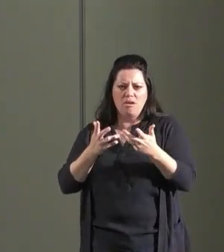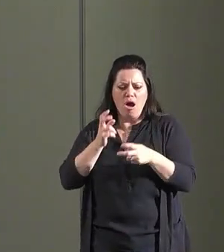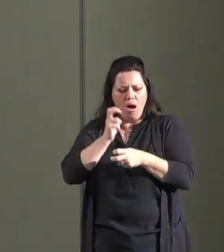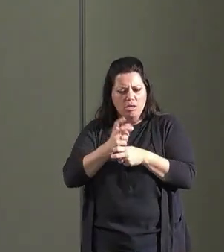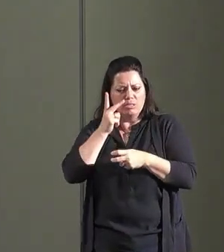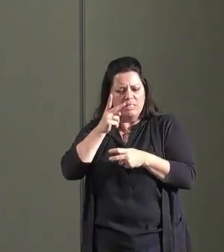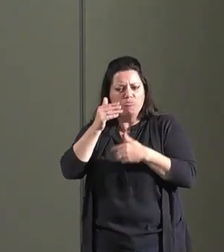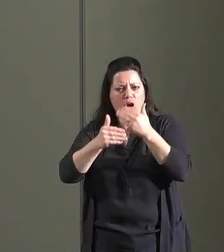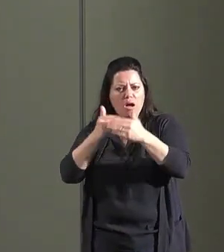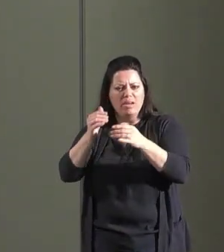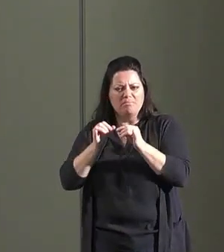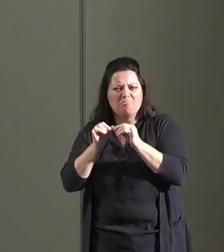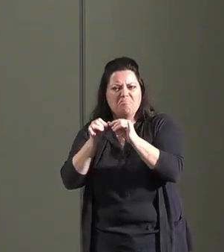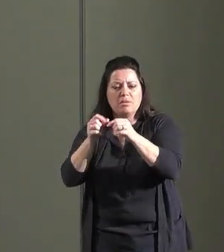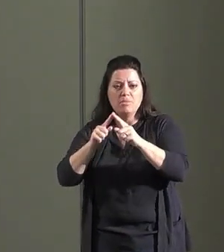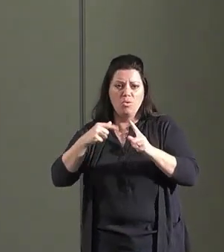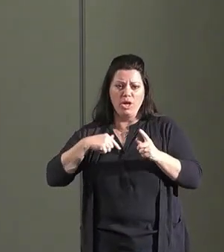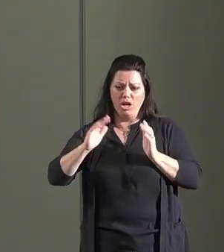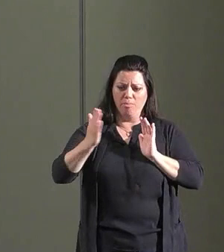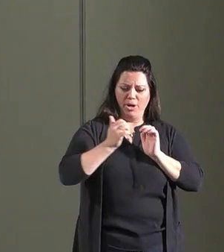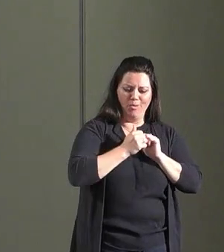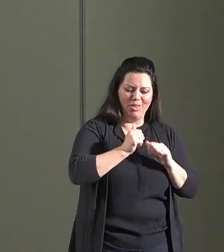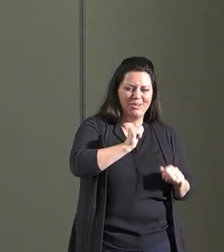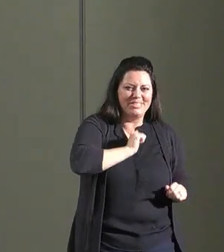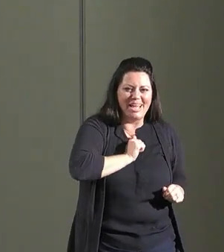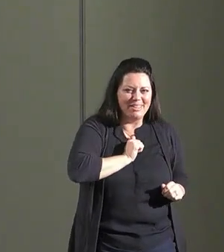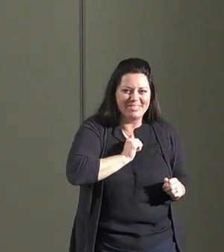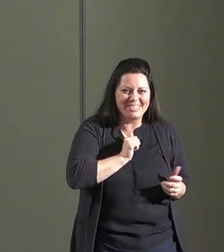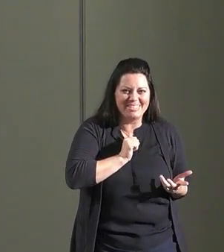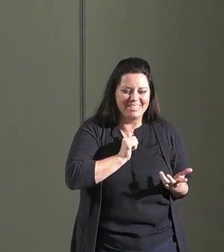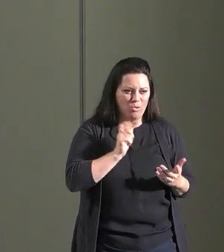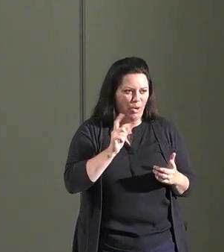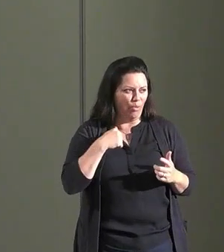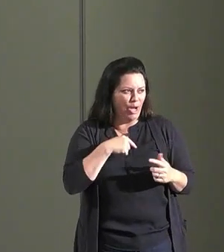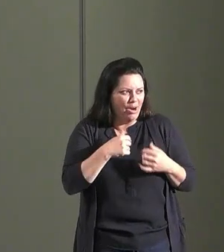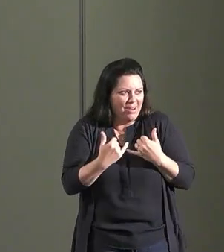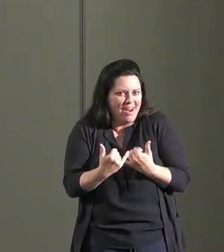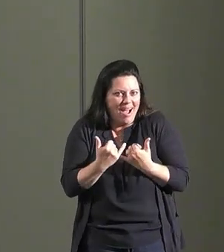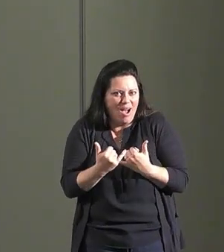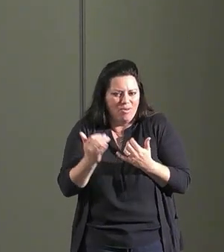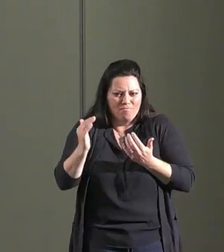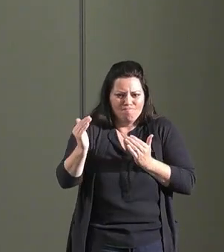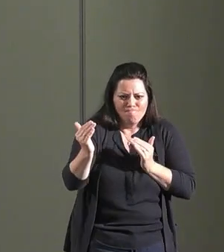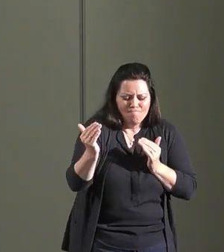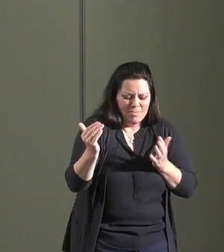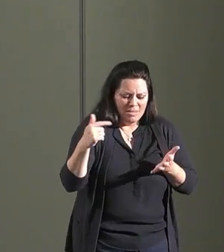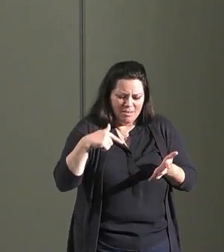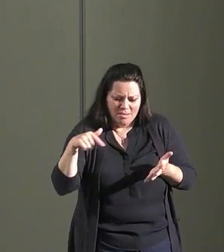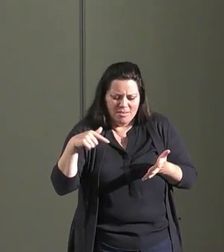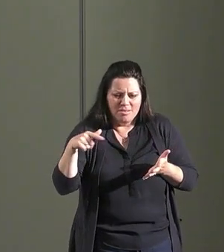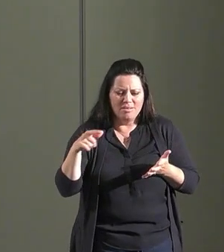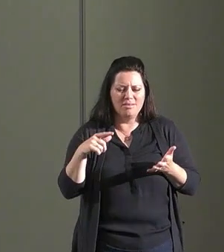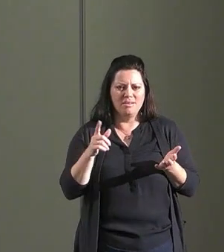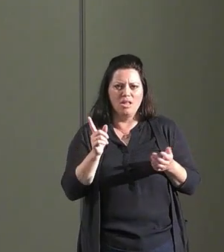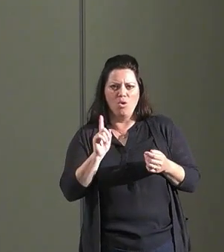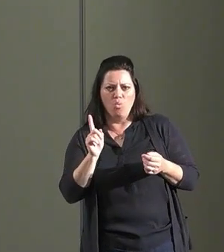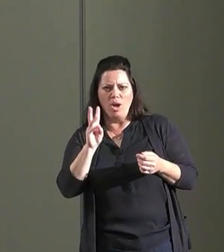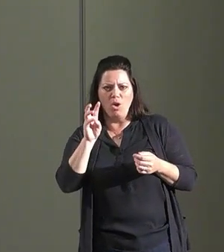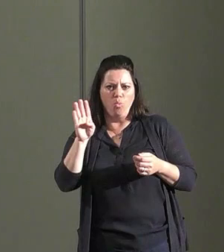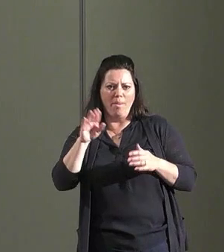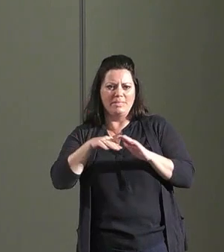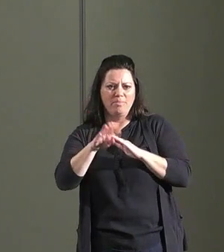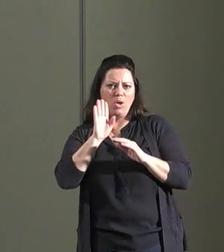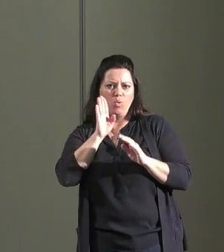compare where we are now. And where would web accessibility be without great people working